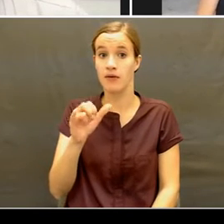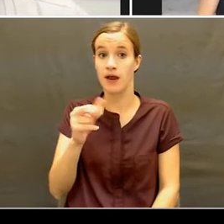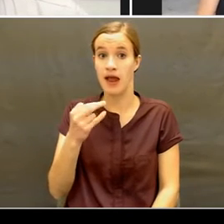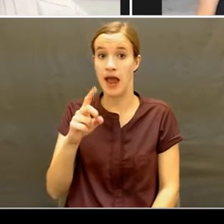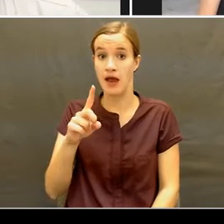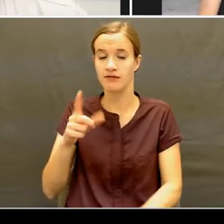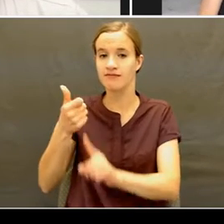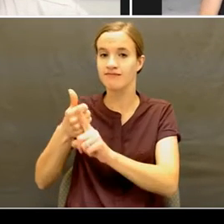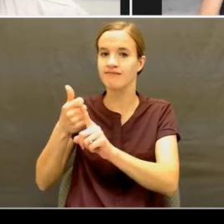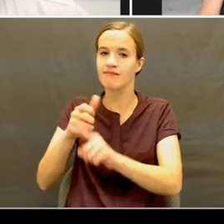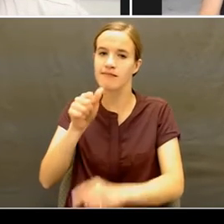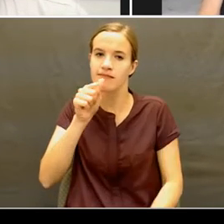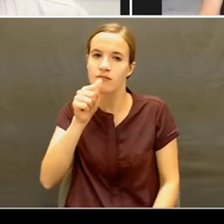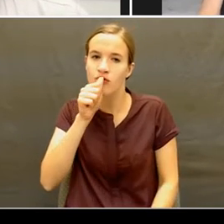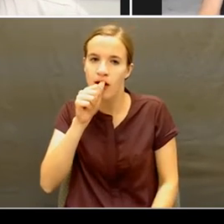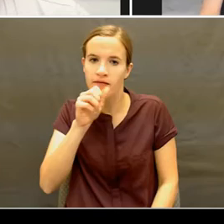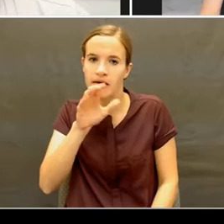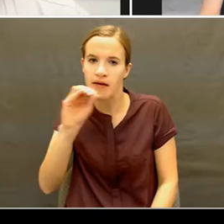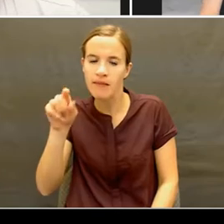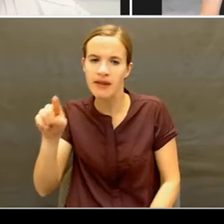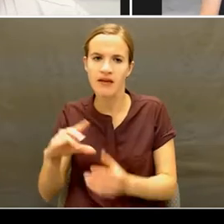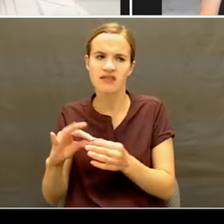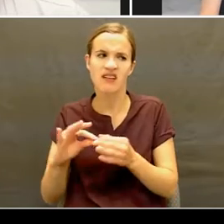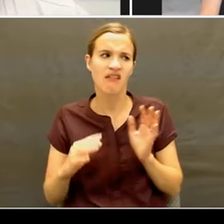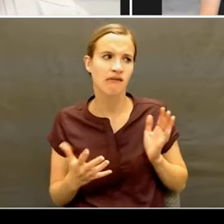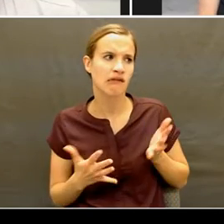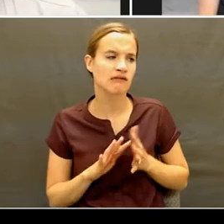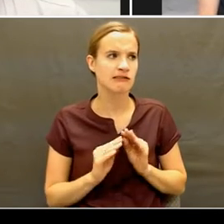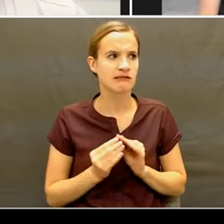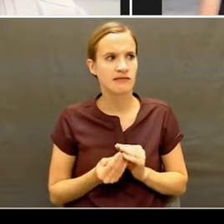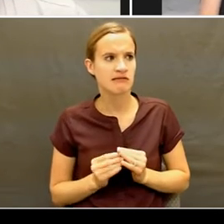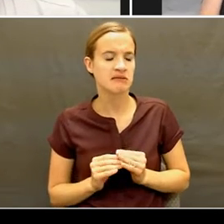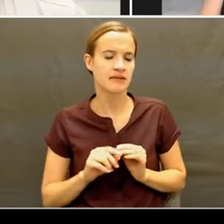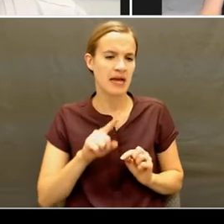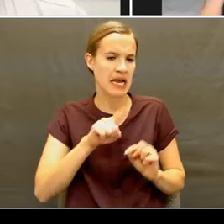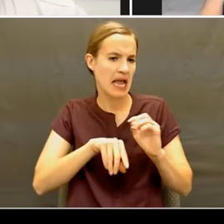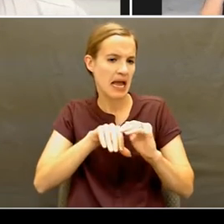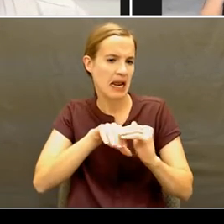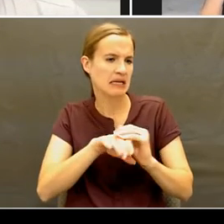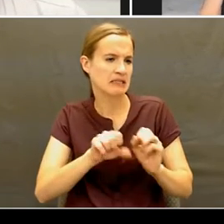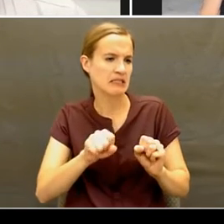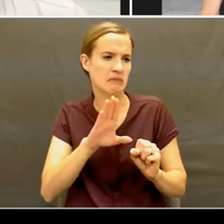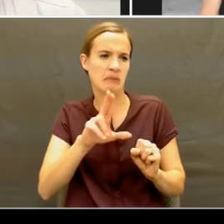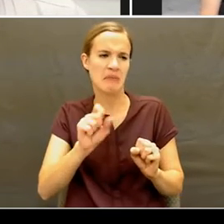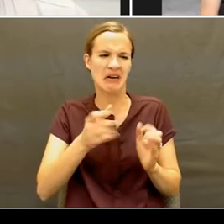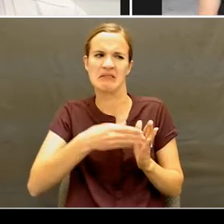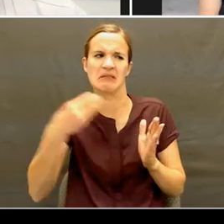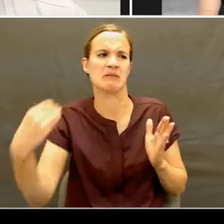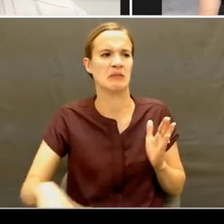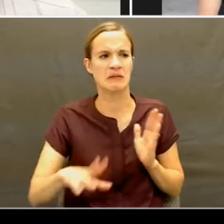just cost too much" it just, you know it they would say anything they could you know, and and